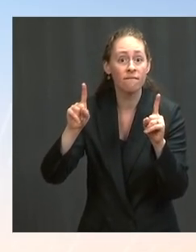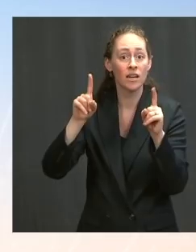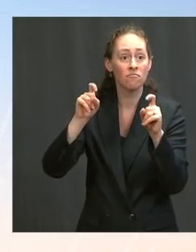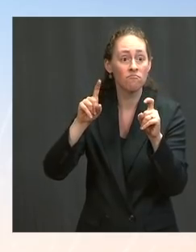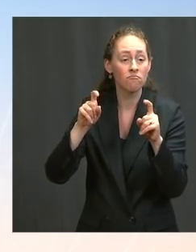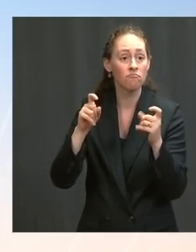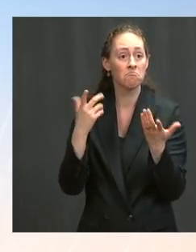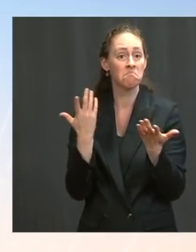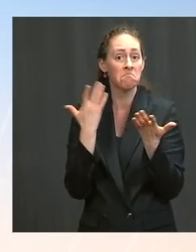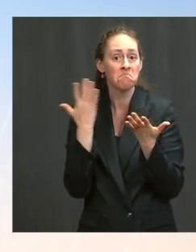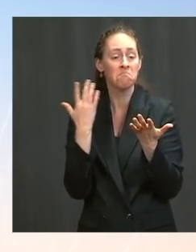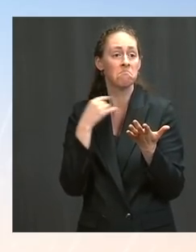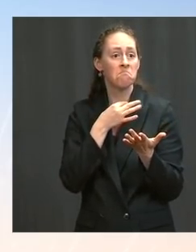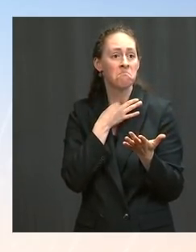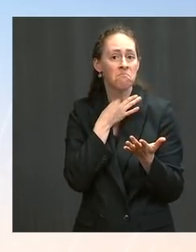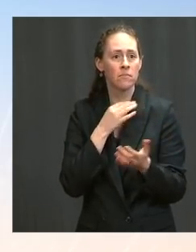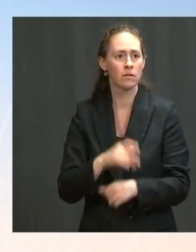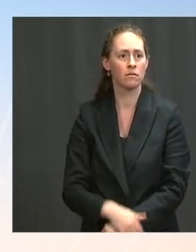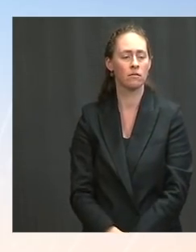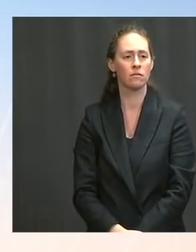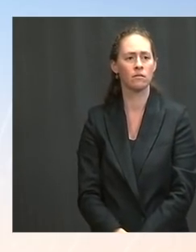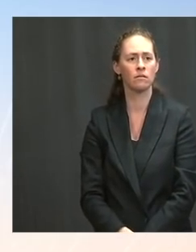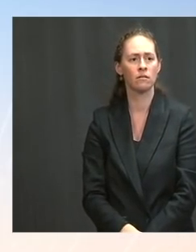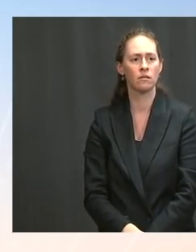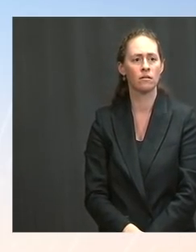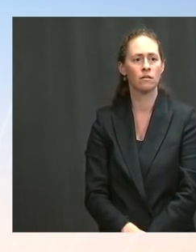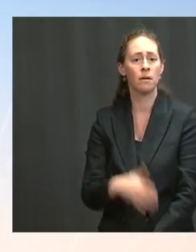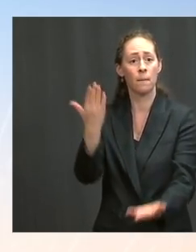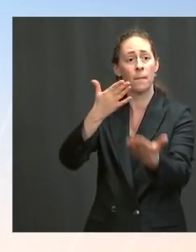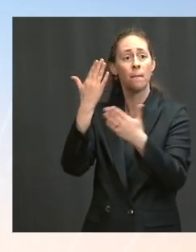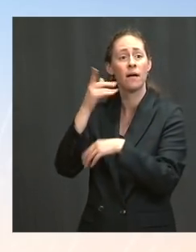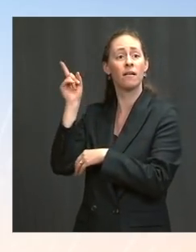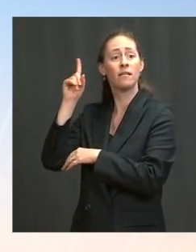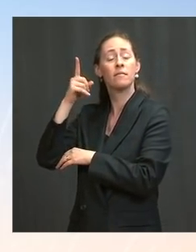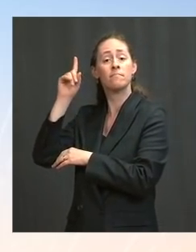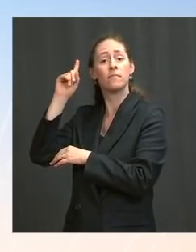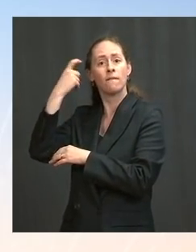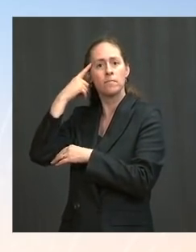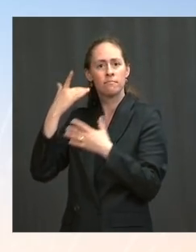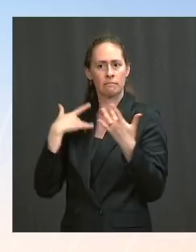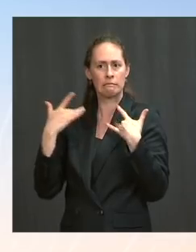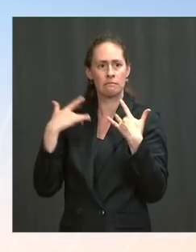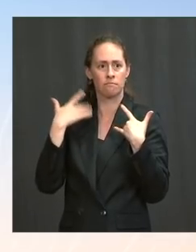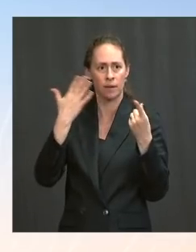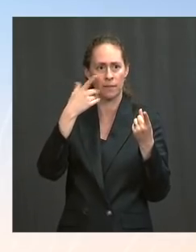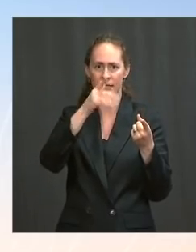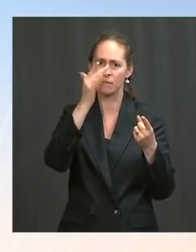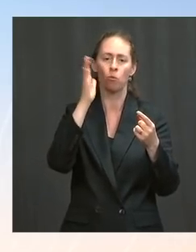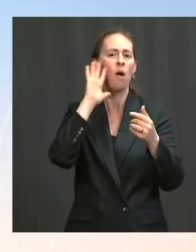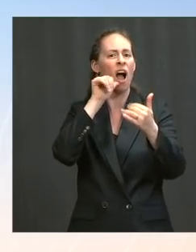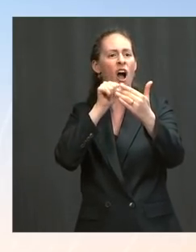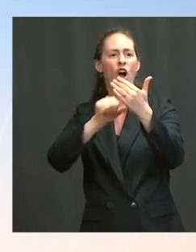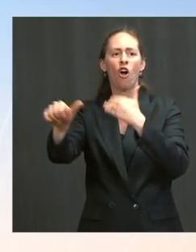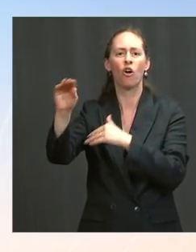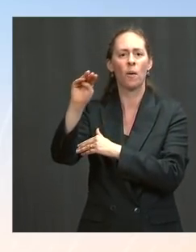It's something that, you know, if it was approved fully, could have enormous costs to the Medicare system. And so I'm wondering if the White House is looking at that issue in particular.